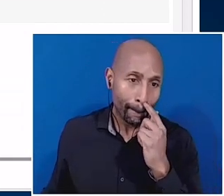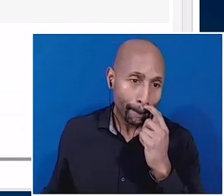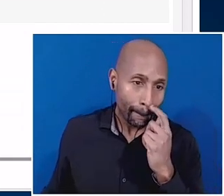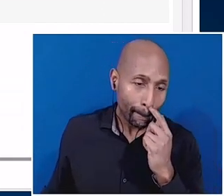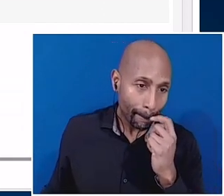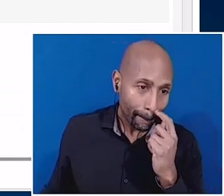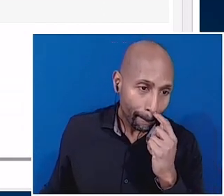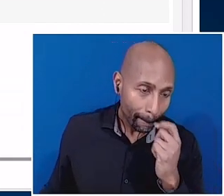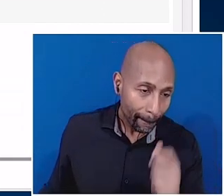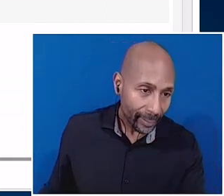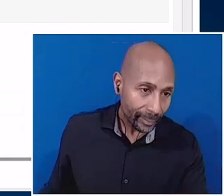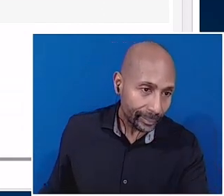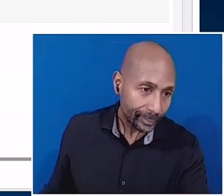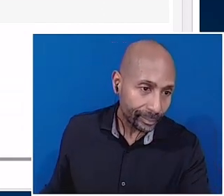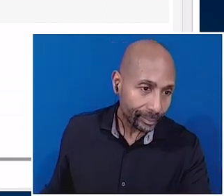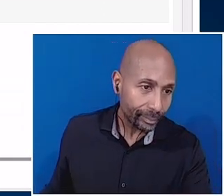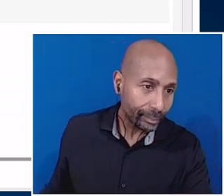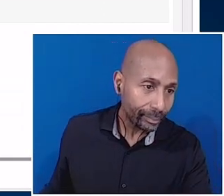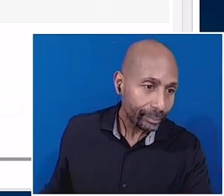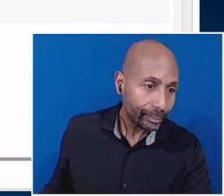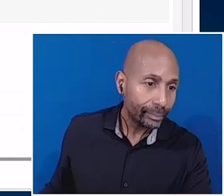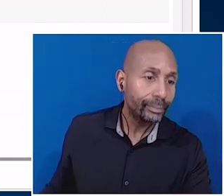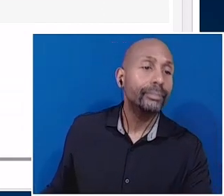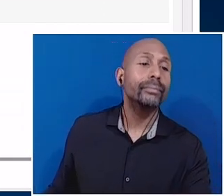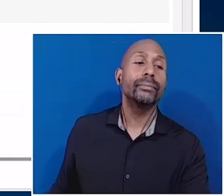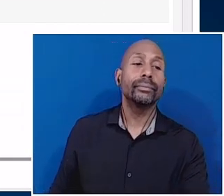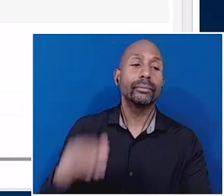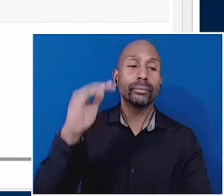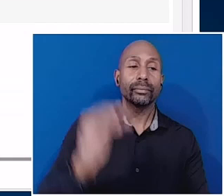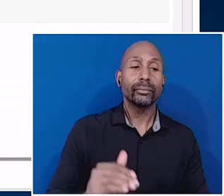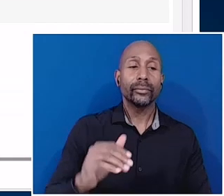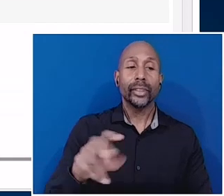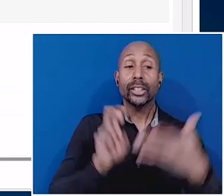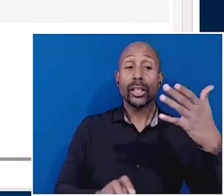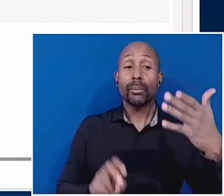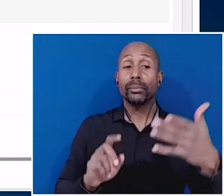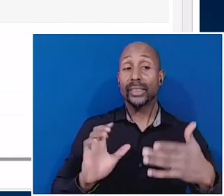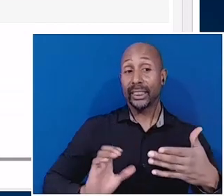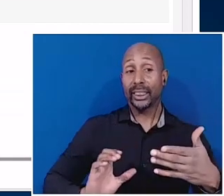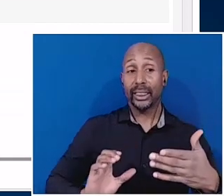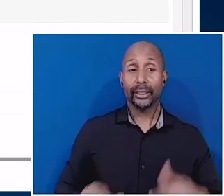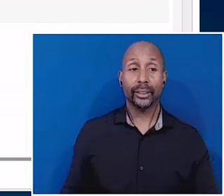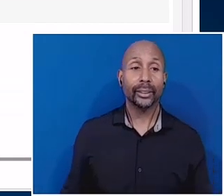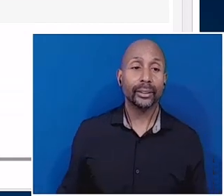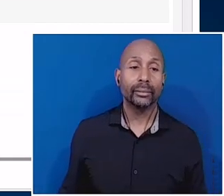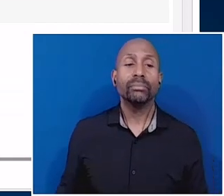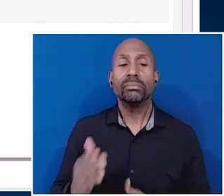looking at (c). A little word change here but sort of